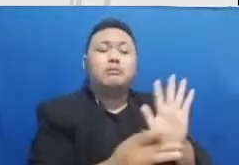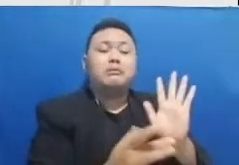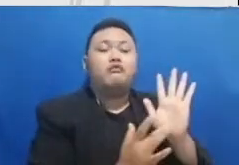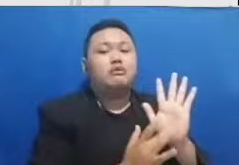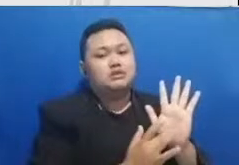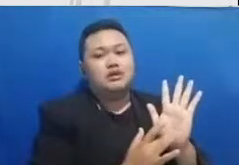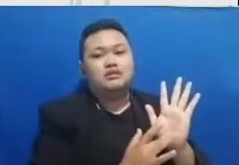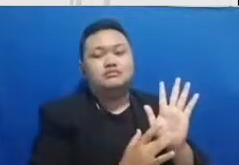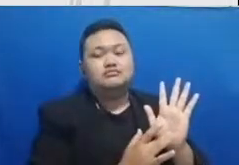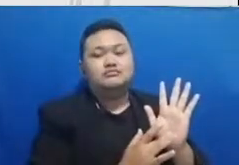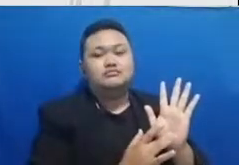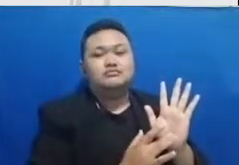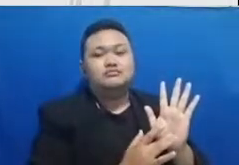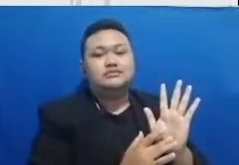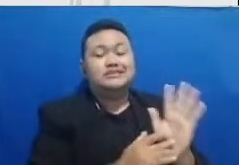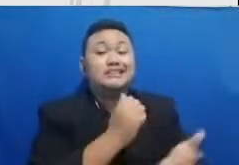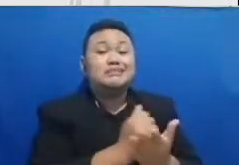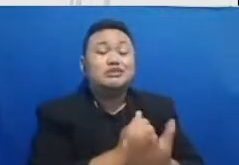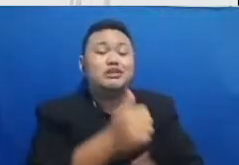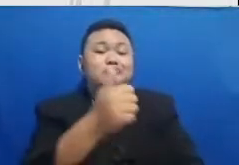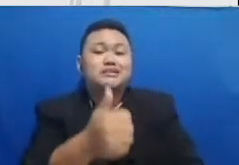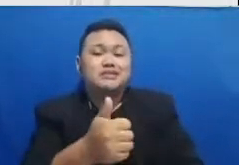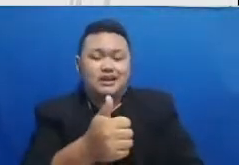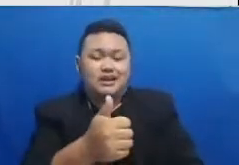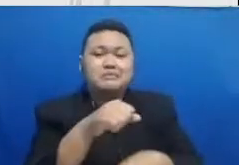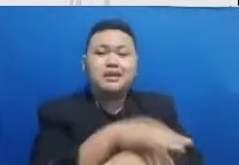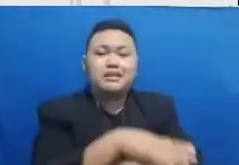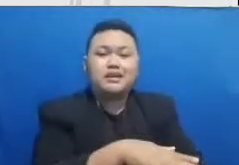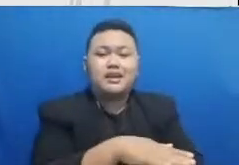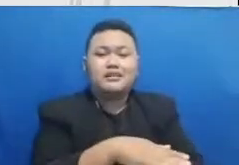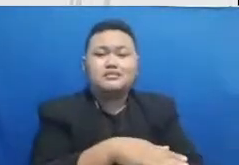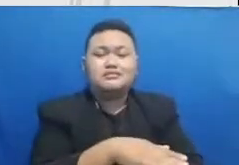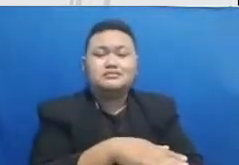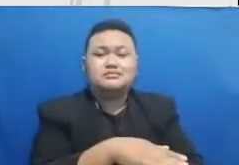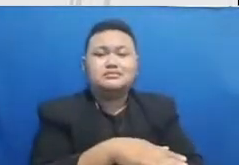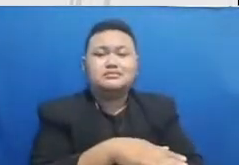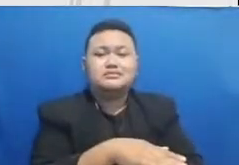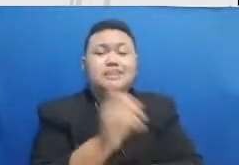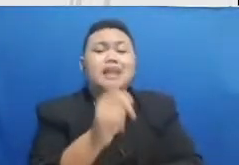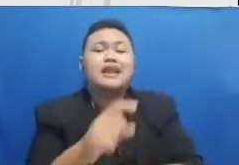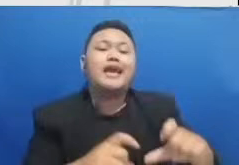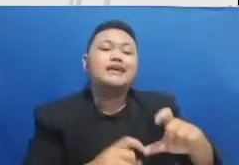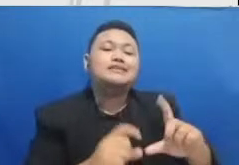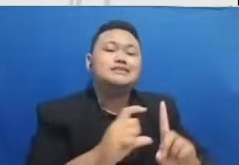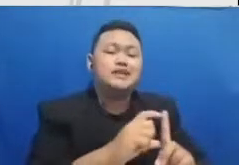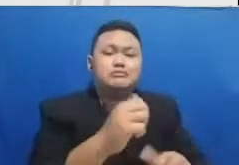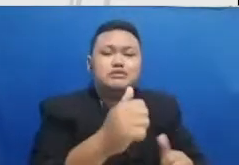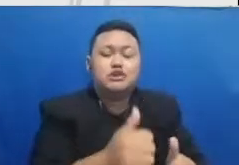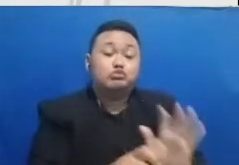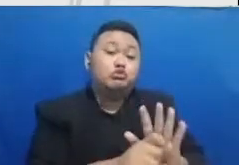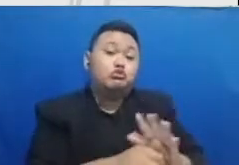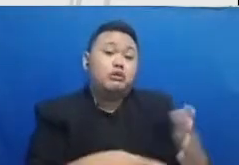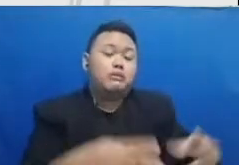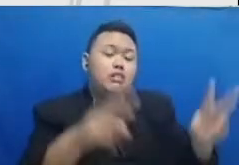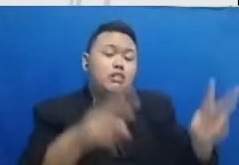even though we are talking about elementary school students, for example, their topics of study, their